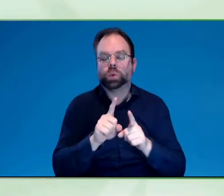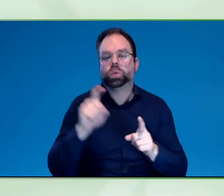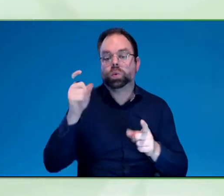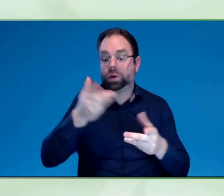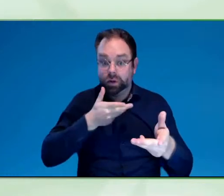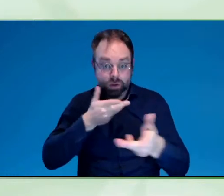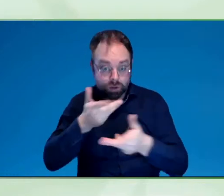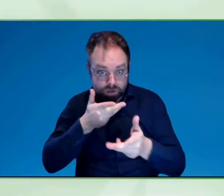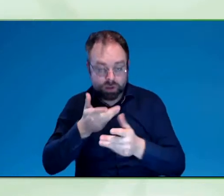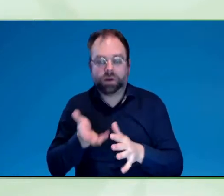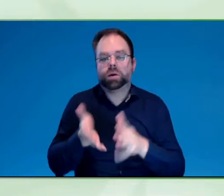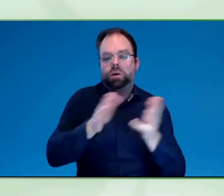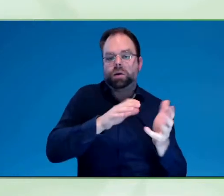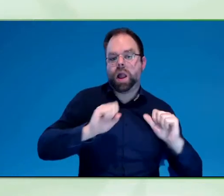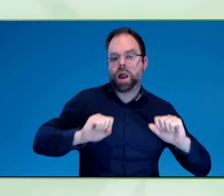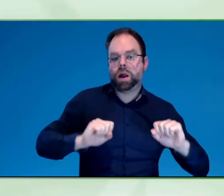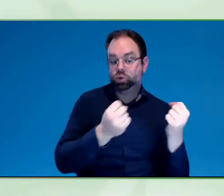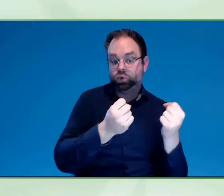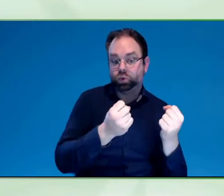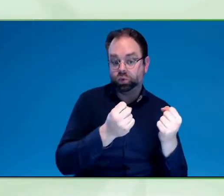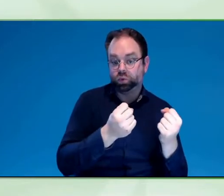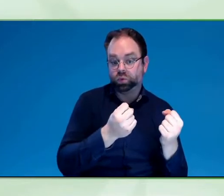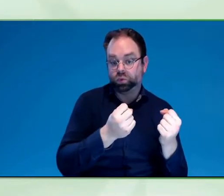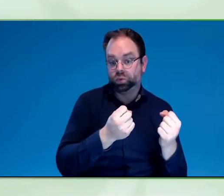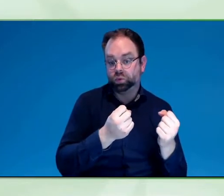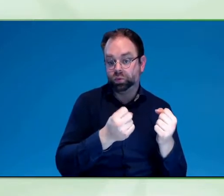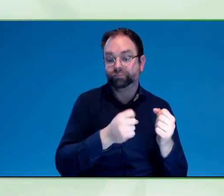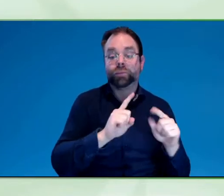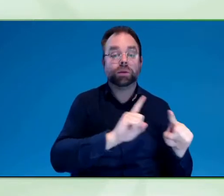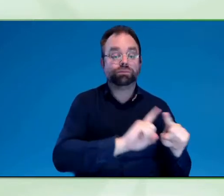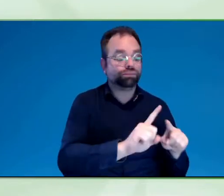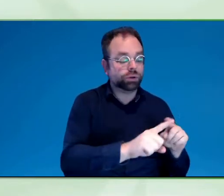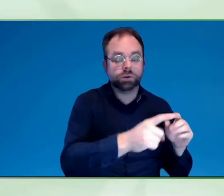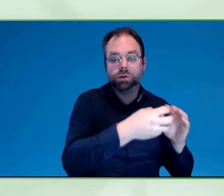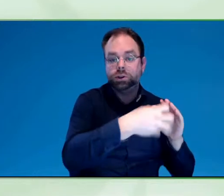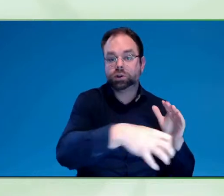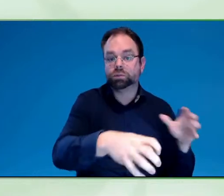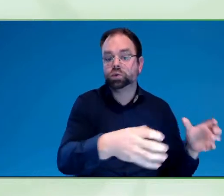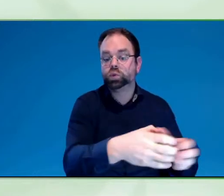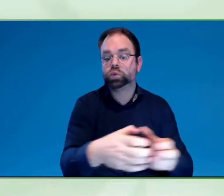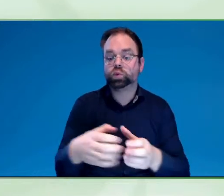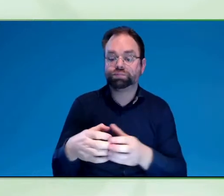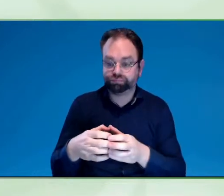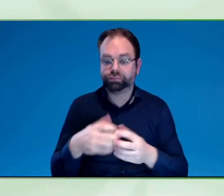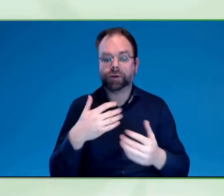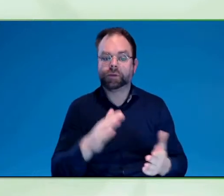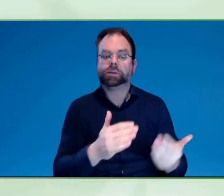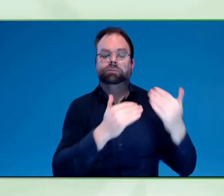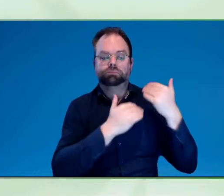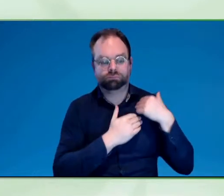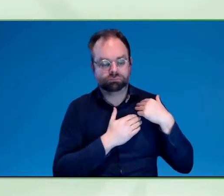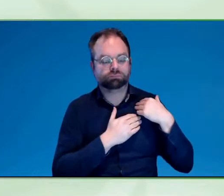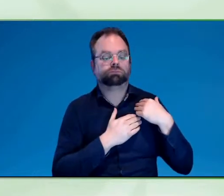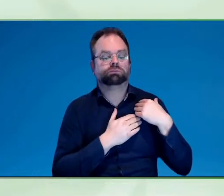As we show that we are able to accomplish and move forward and come together because talk alone is not going to get us to make change.